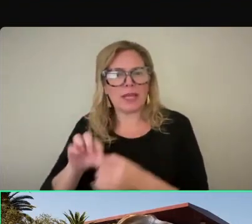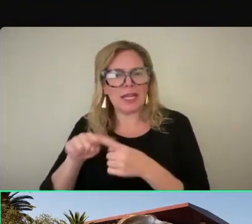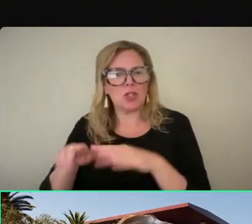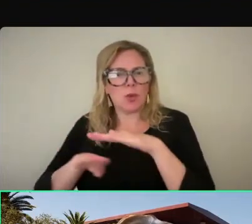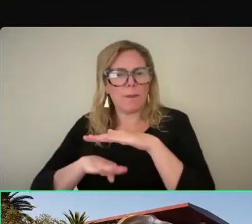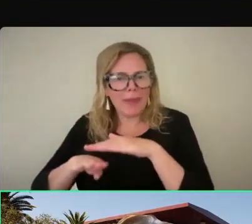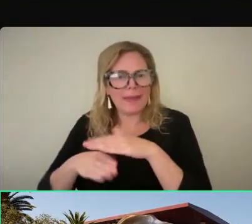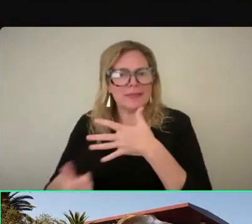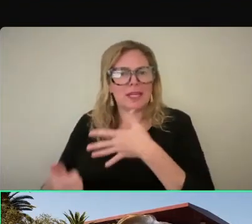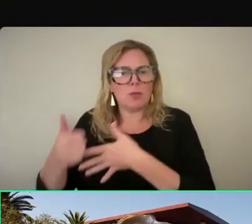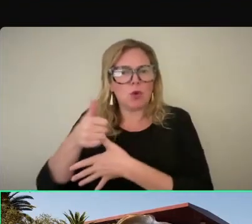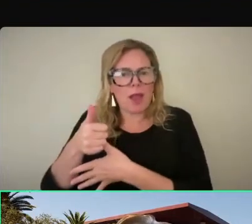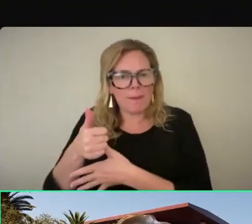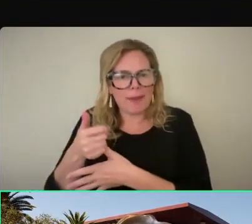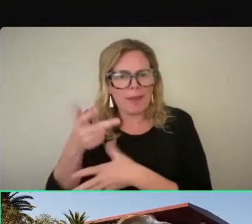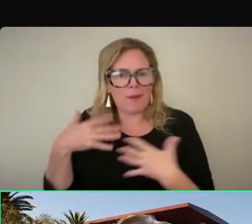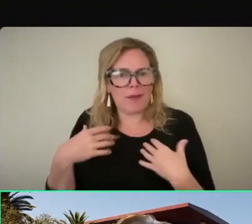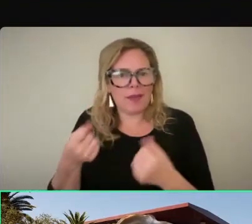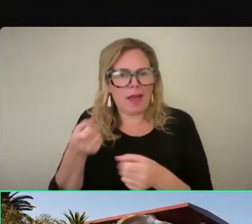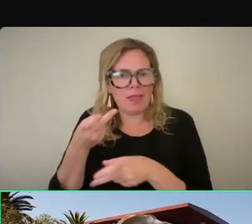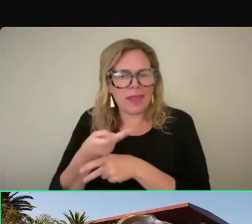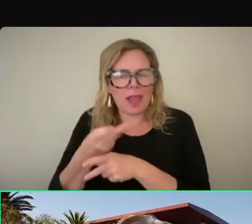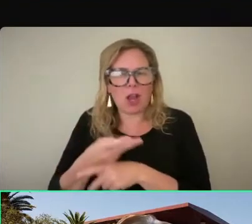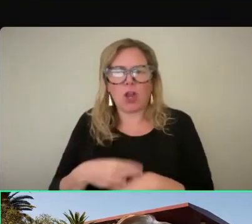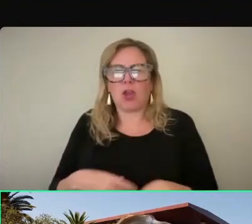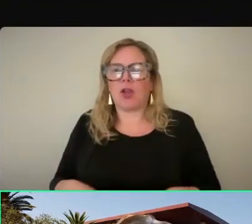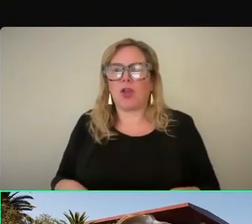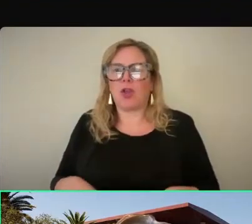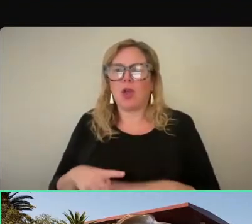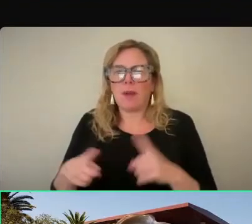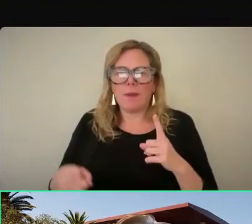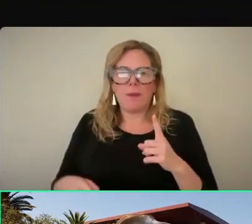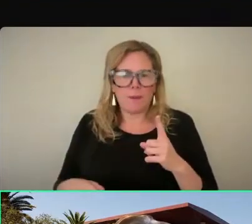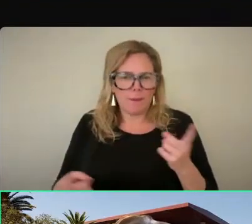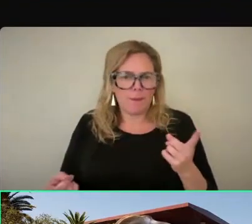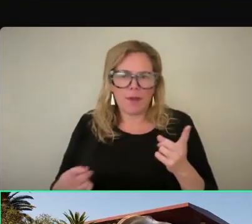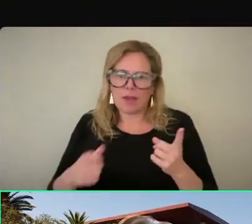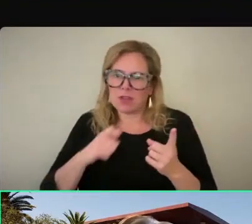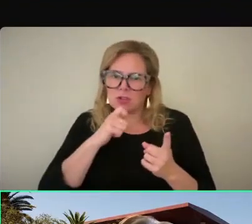but there's almost no studies looking at primary healthcare in adults in a US setting.